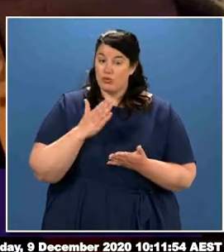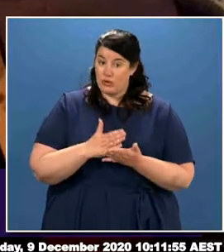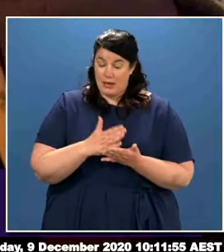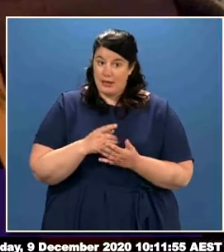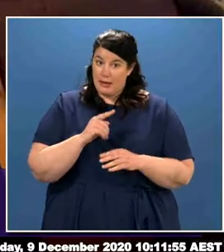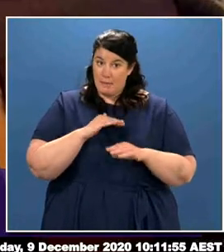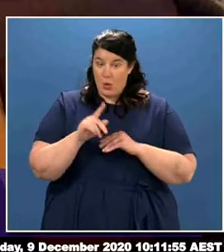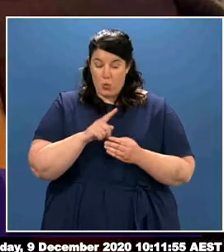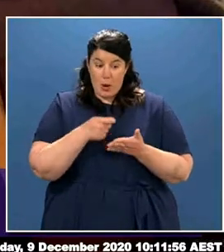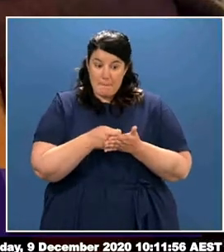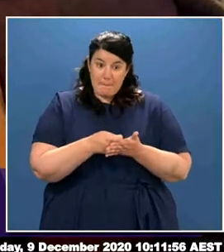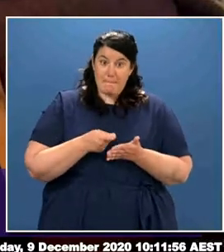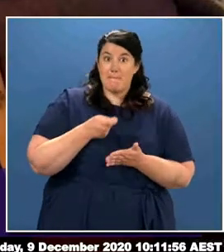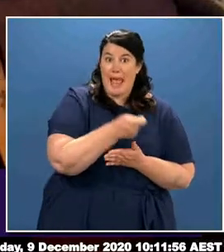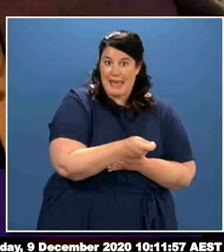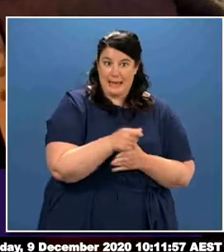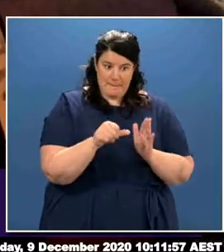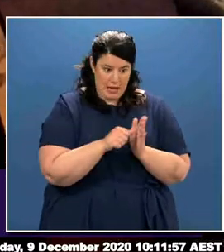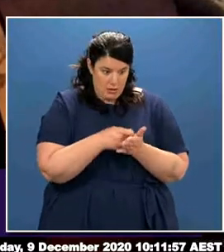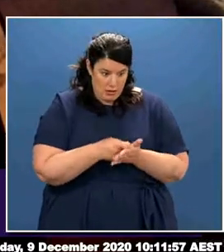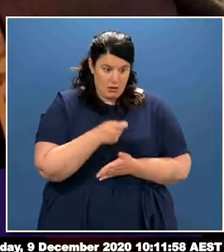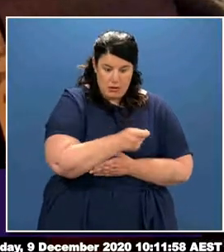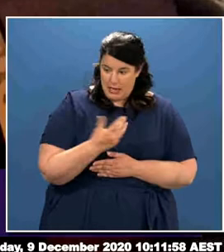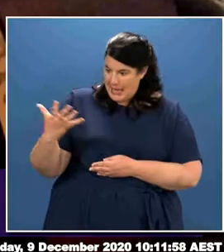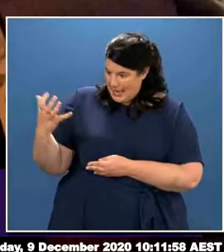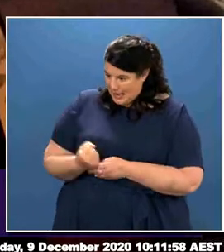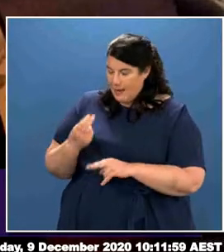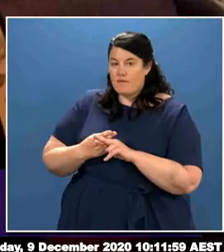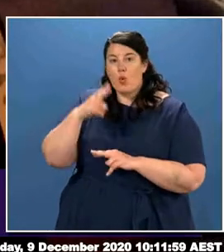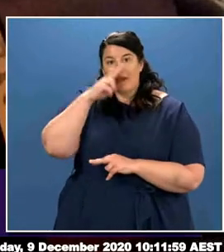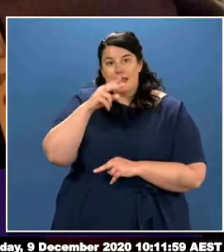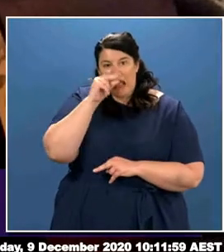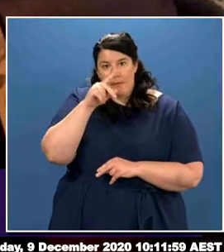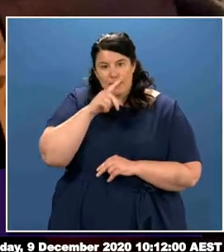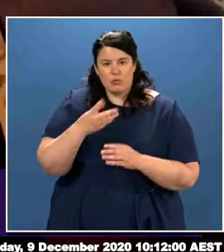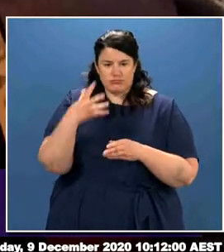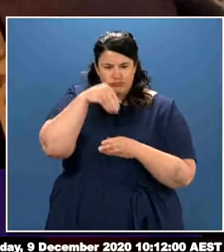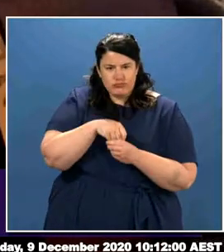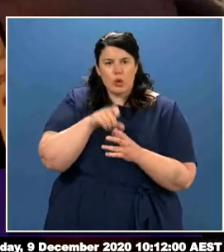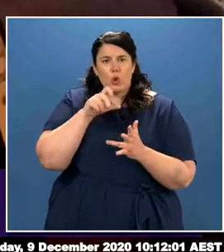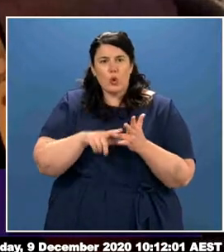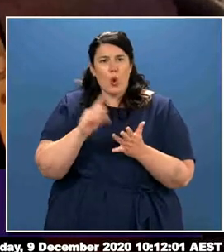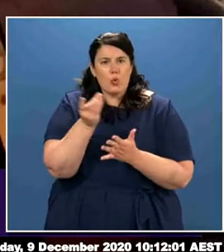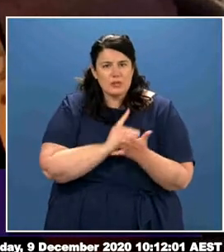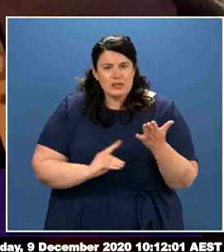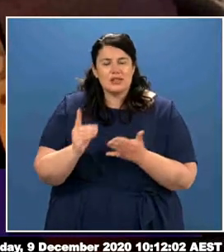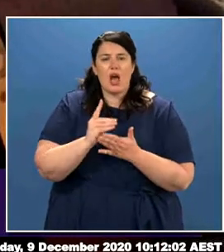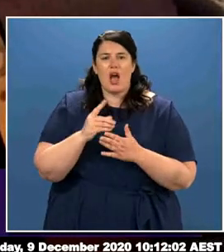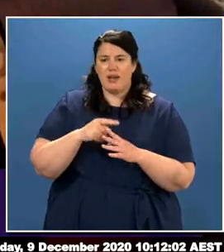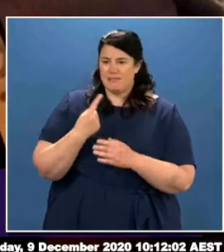people was highlighted as an important factor, to do things like co-design, to do things like system and individual advocacy, and to let